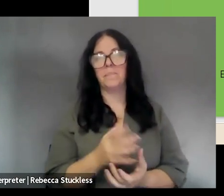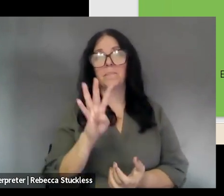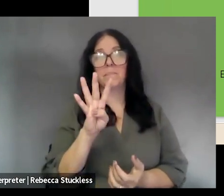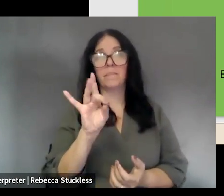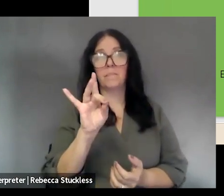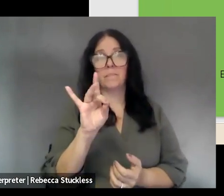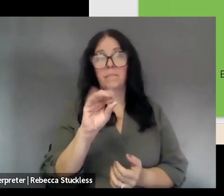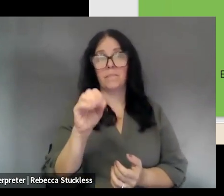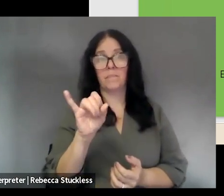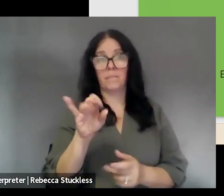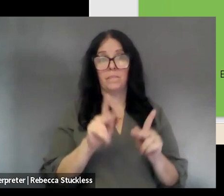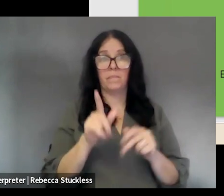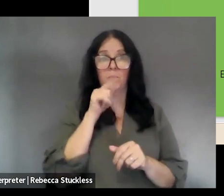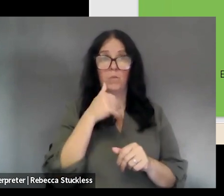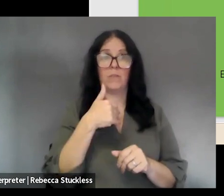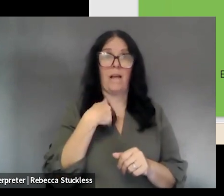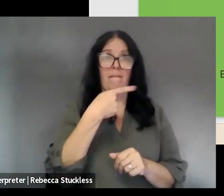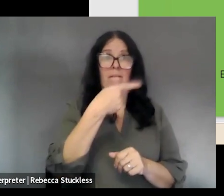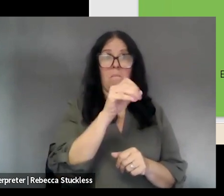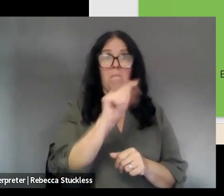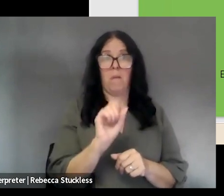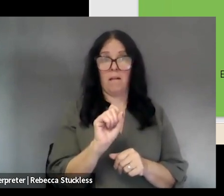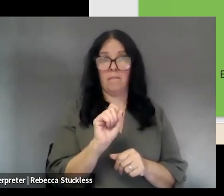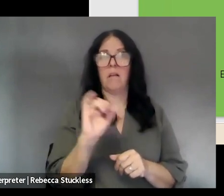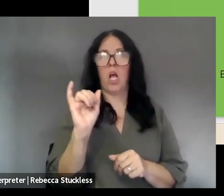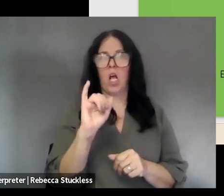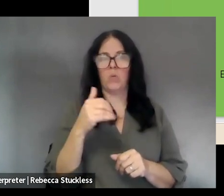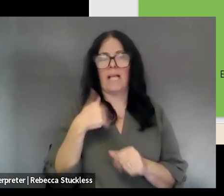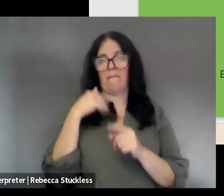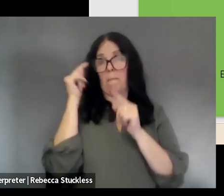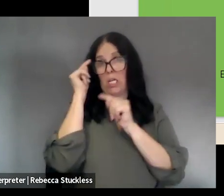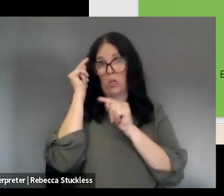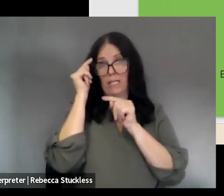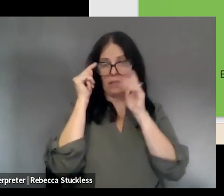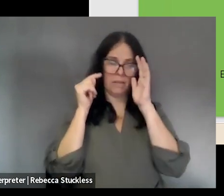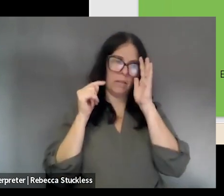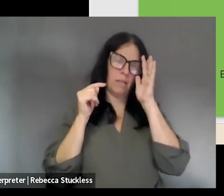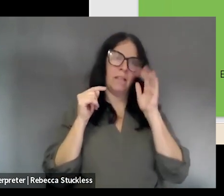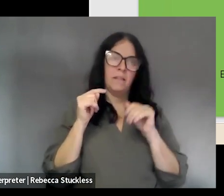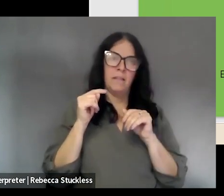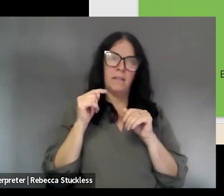of people who are diagnosed with POTS also experience migraines that is mirrored when